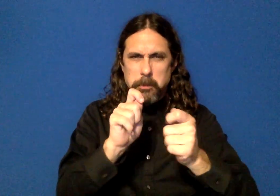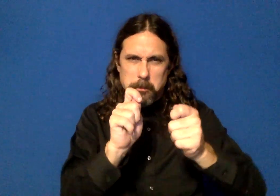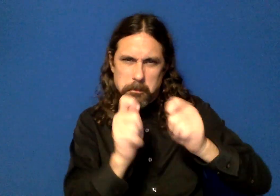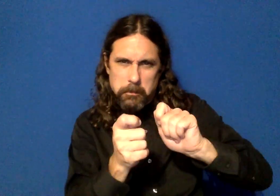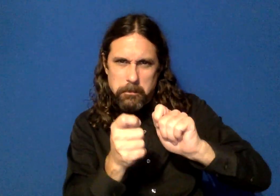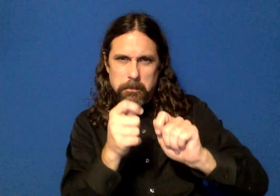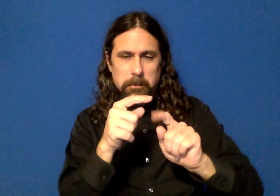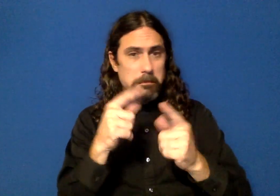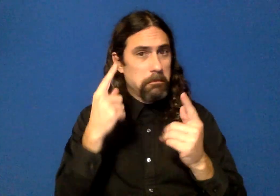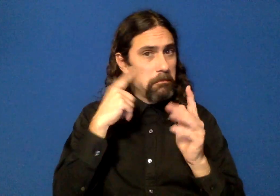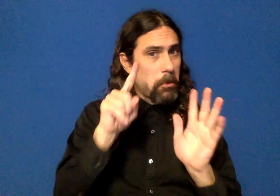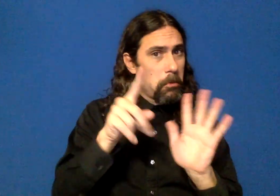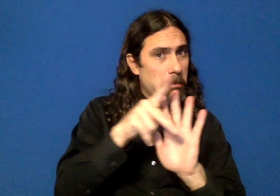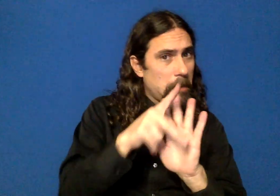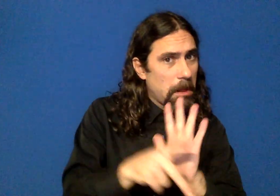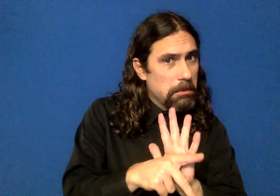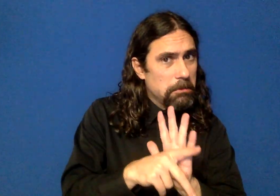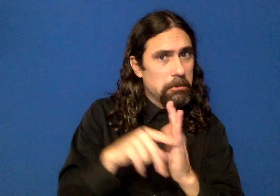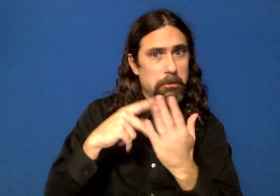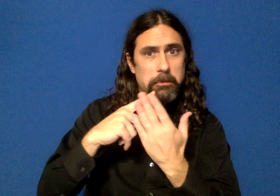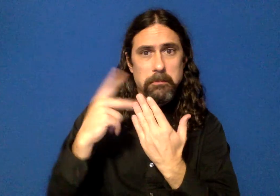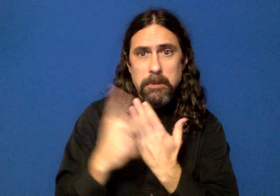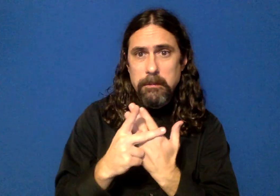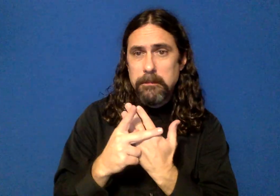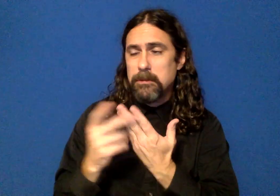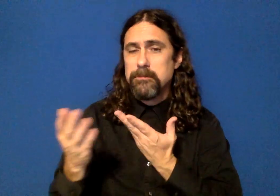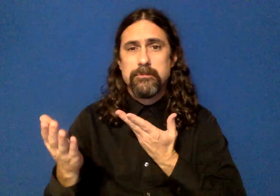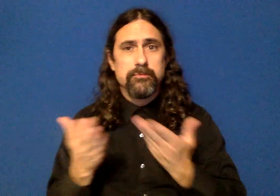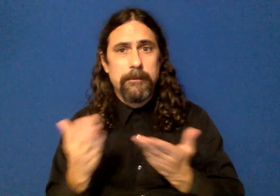allowing a service animal in a building with a no pet policy,